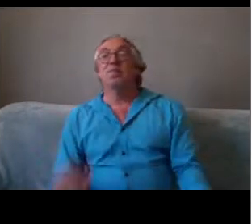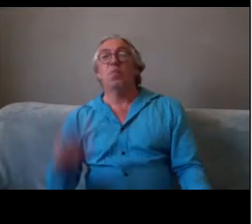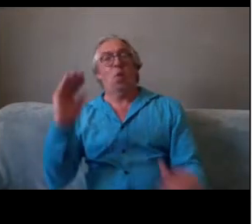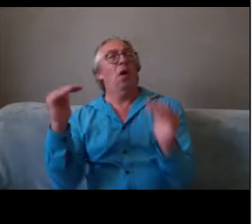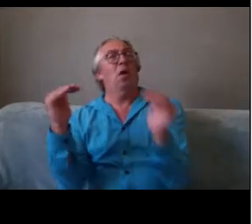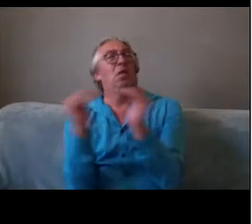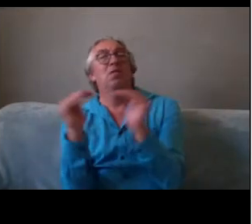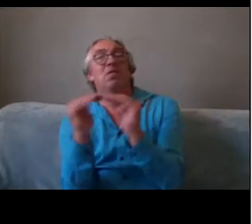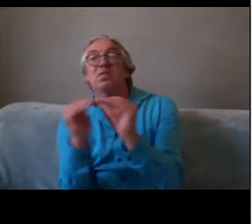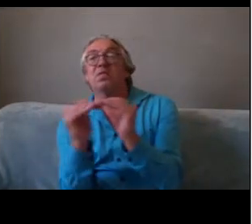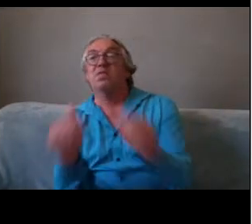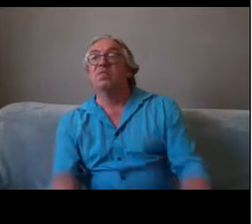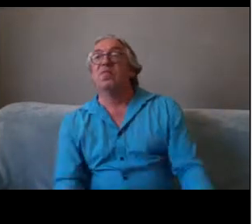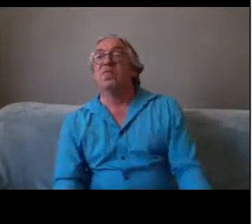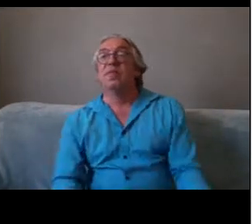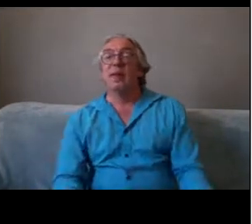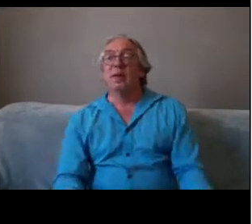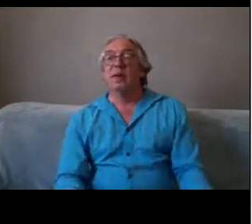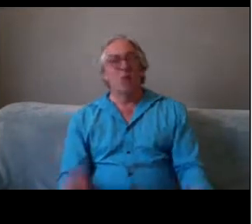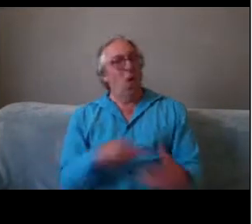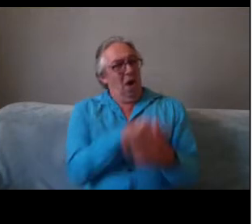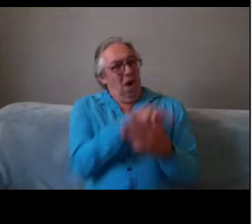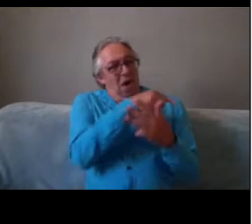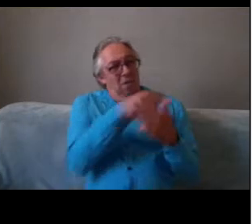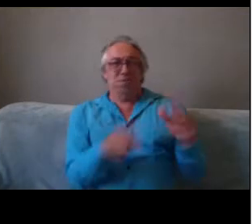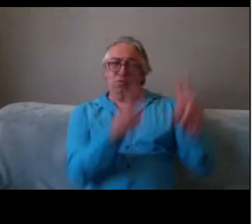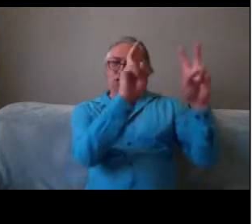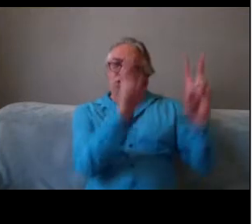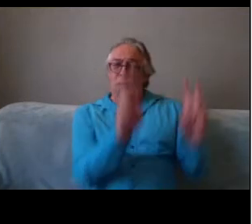They don't know how to communicate with the disabled people.